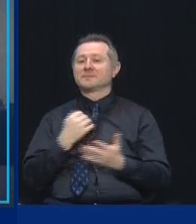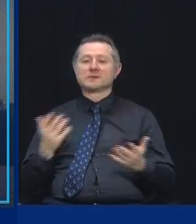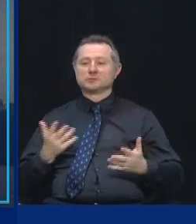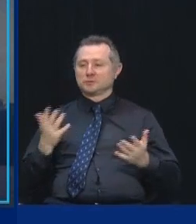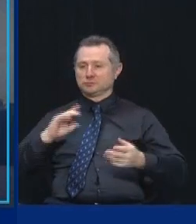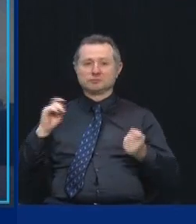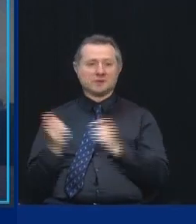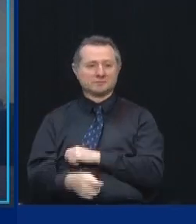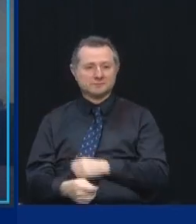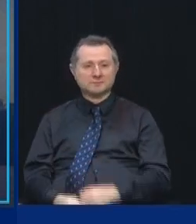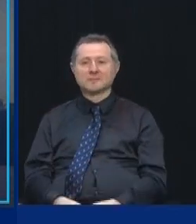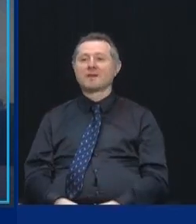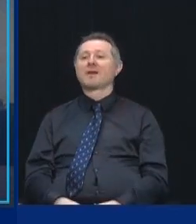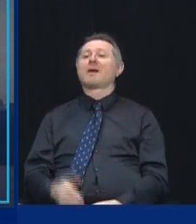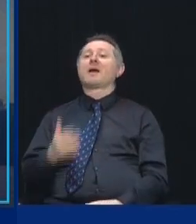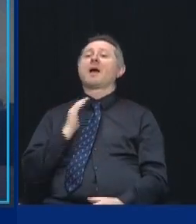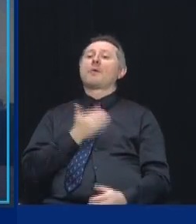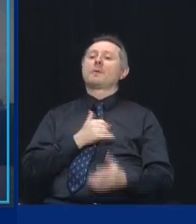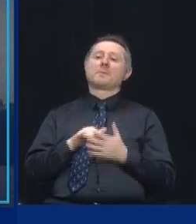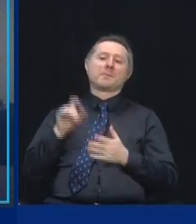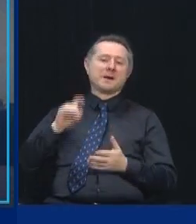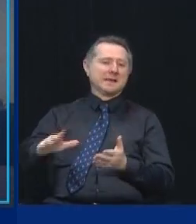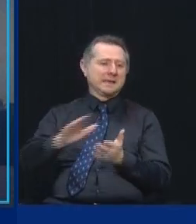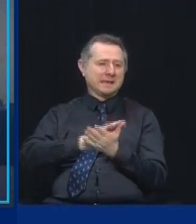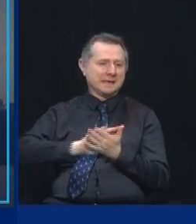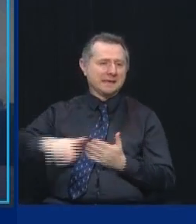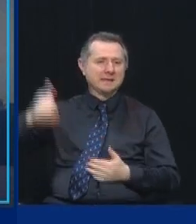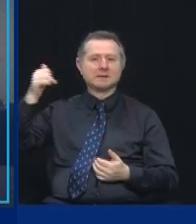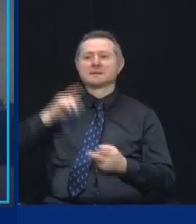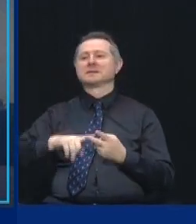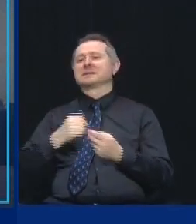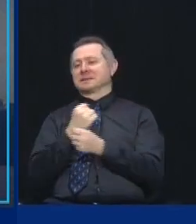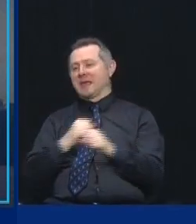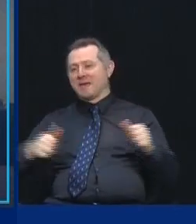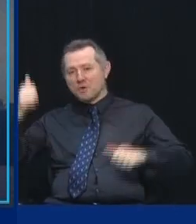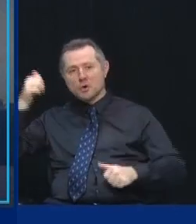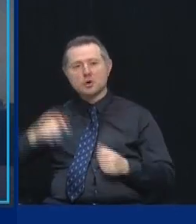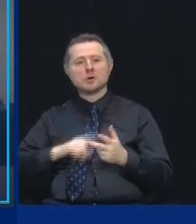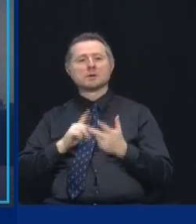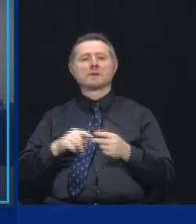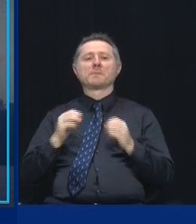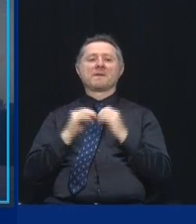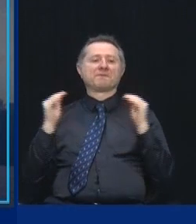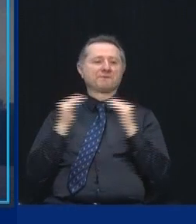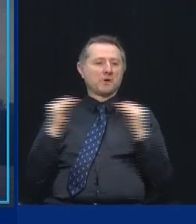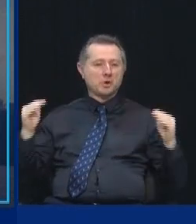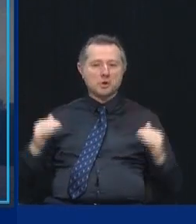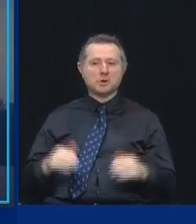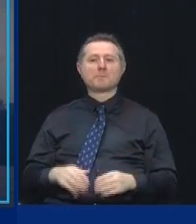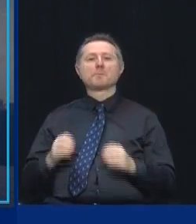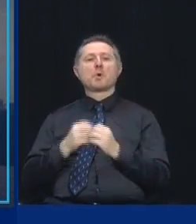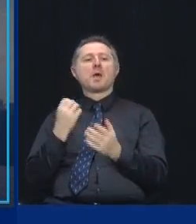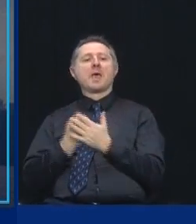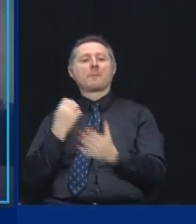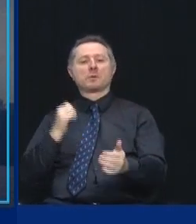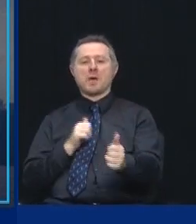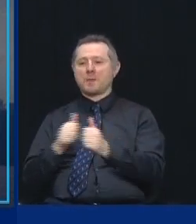FIXED ALL ALONG. AND IT CAN BE A MOMENT FOR A NEW YORK RENAISSANCE.